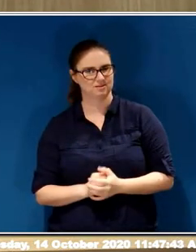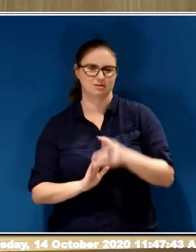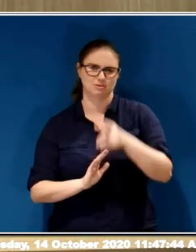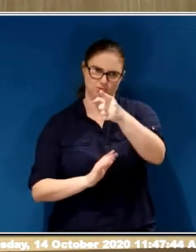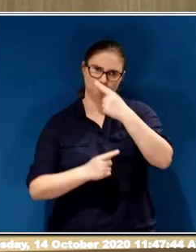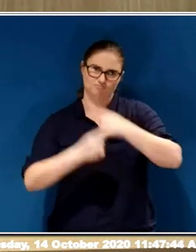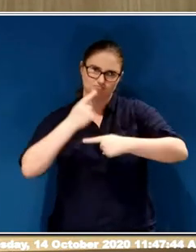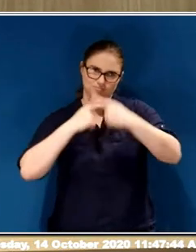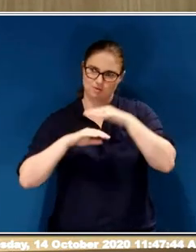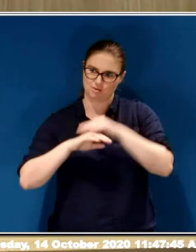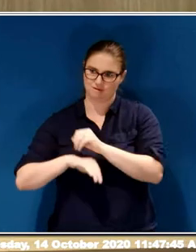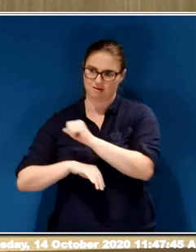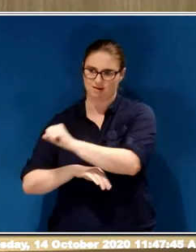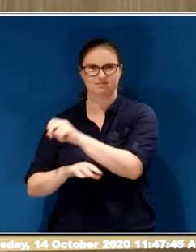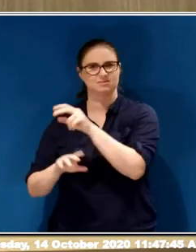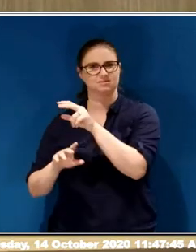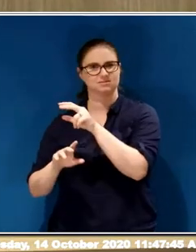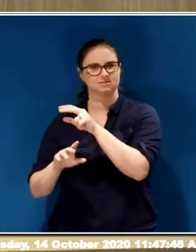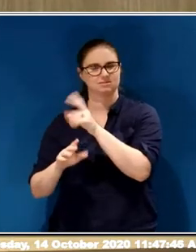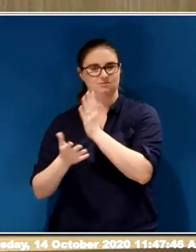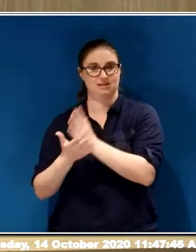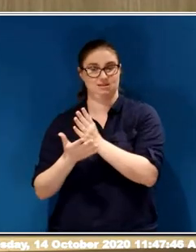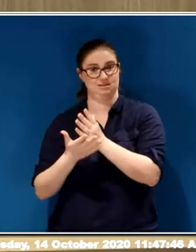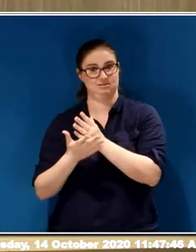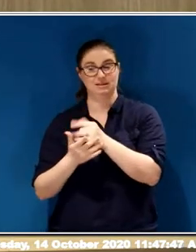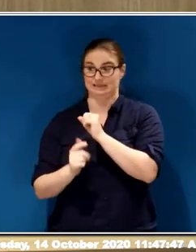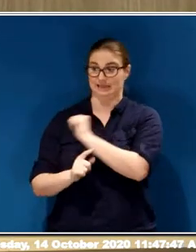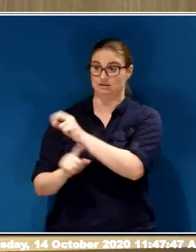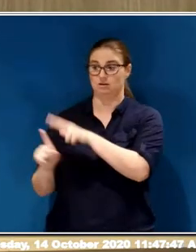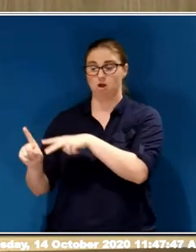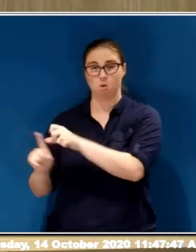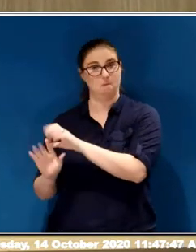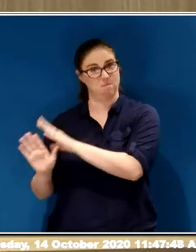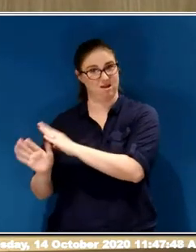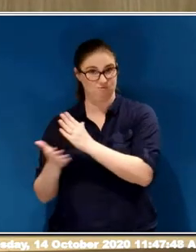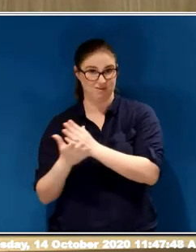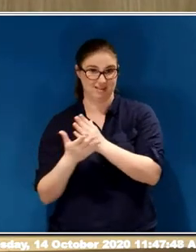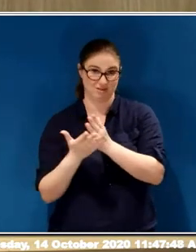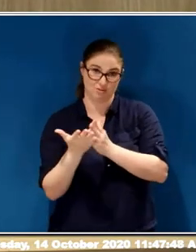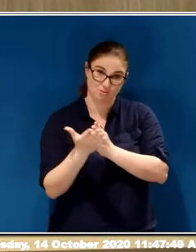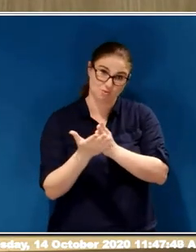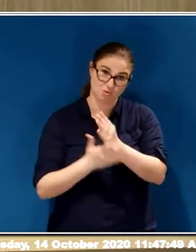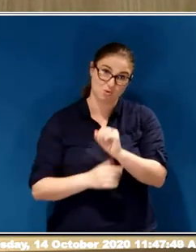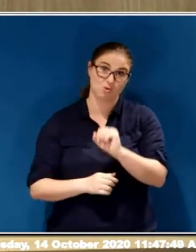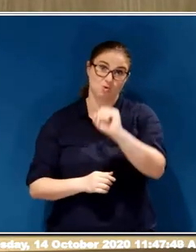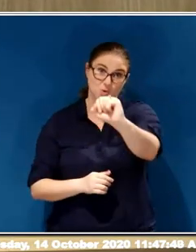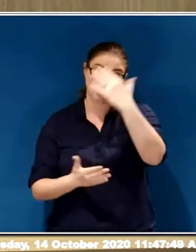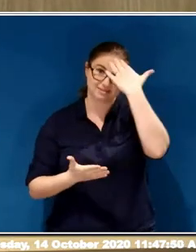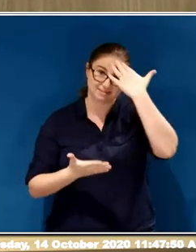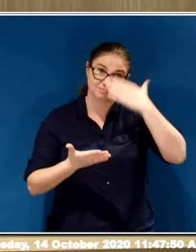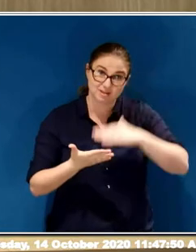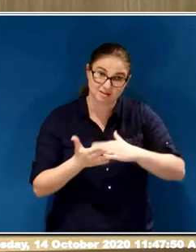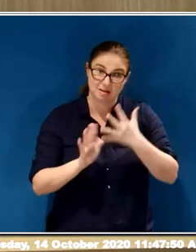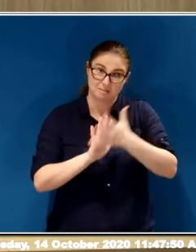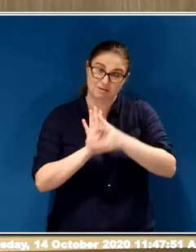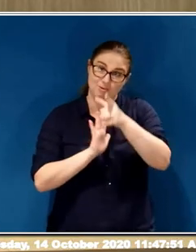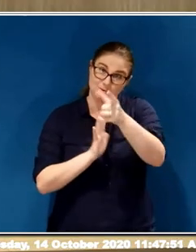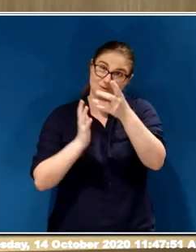through this experience, what teachers could understand